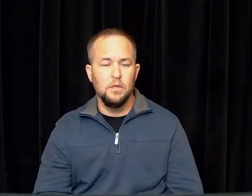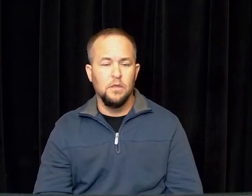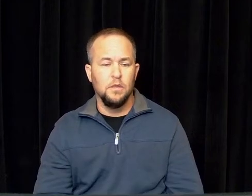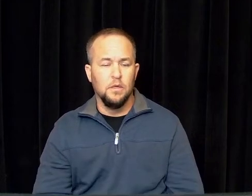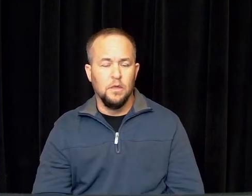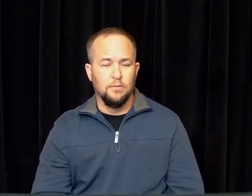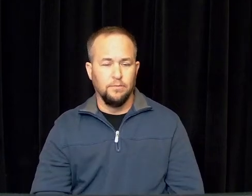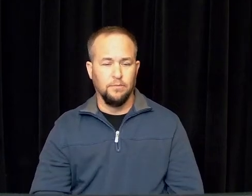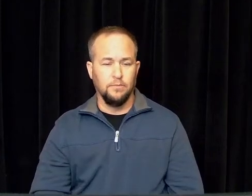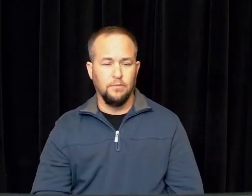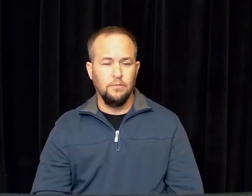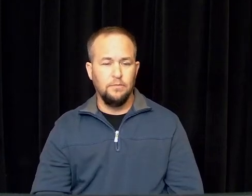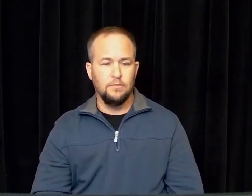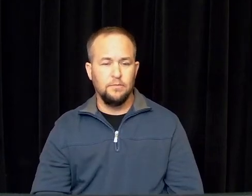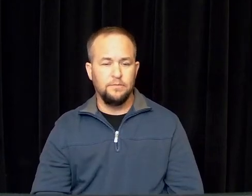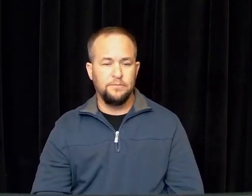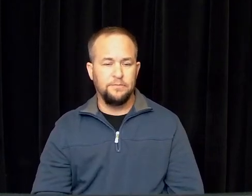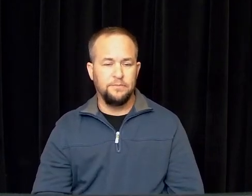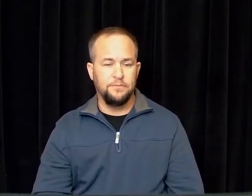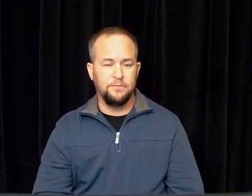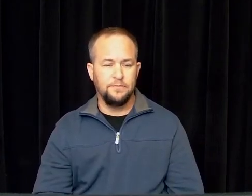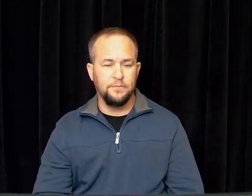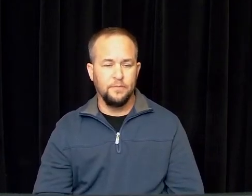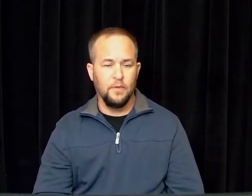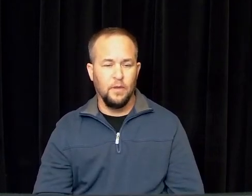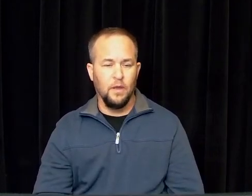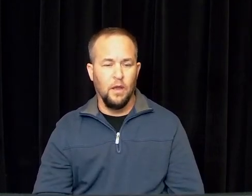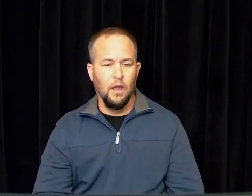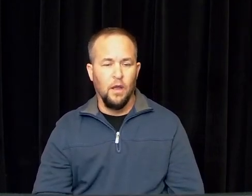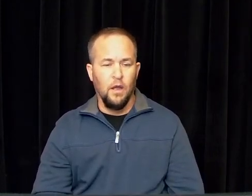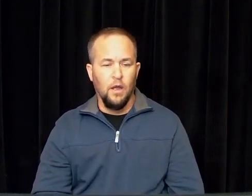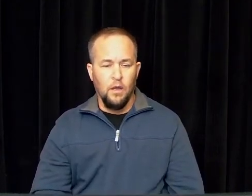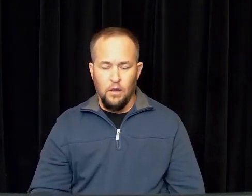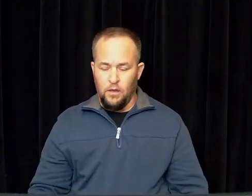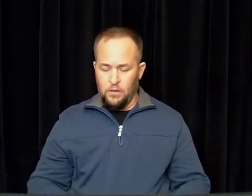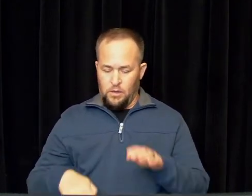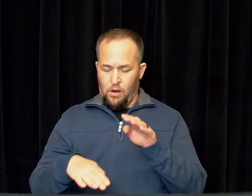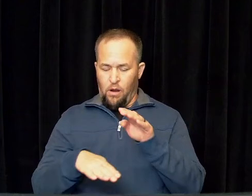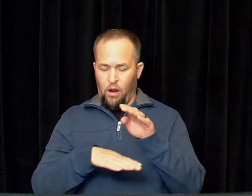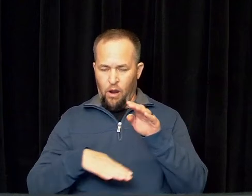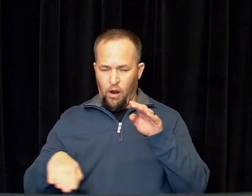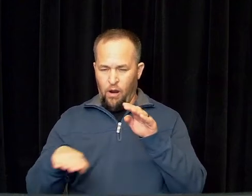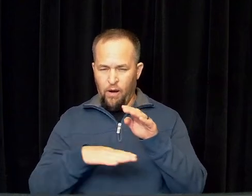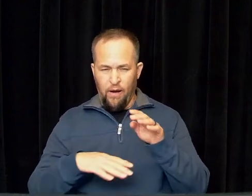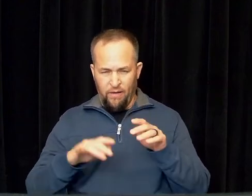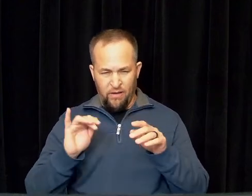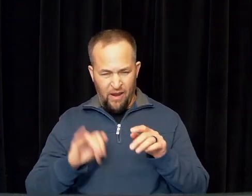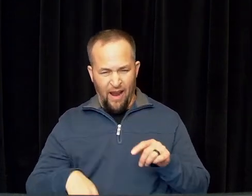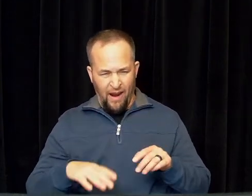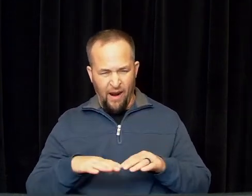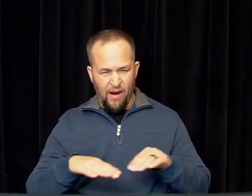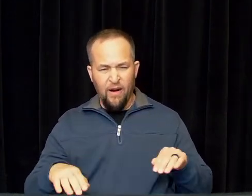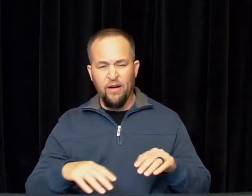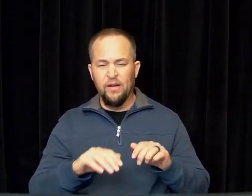If we trace a face like this one that's resting on the bottom, this rectangle, I connected the A